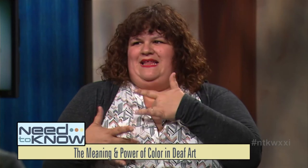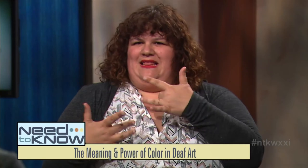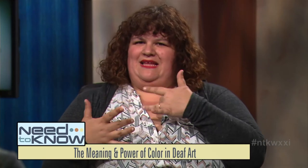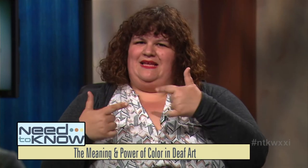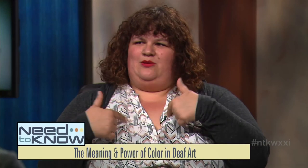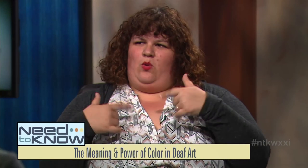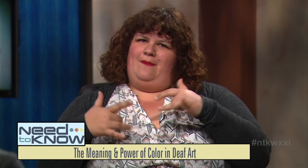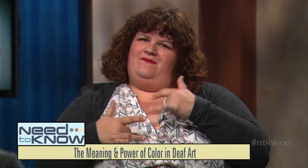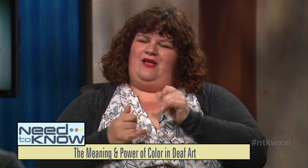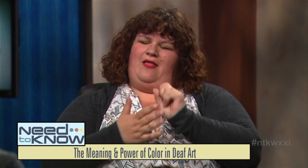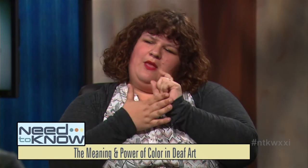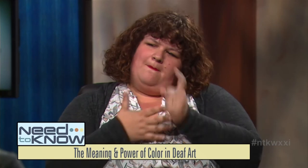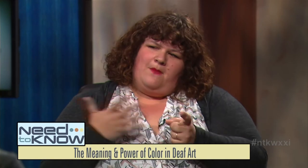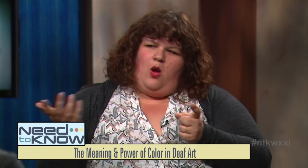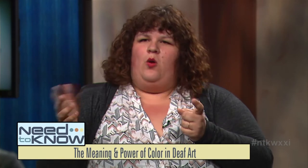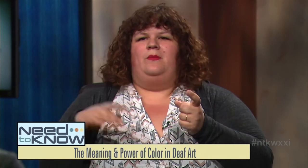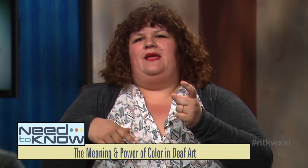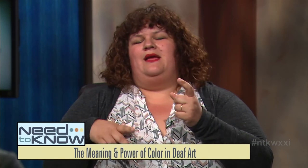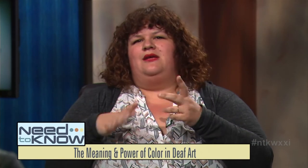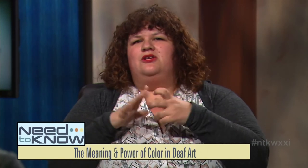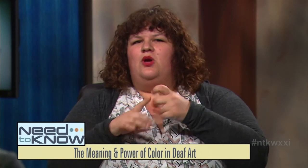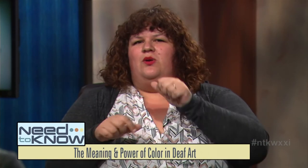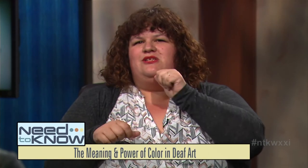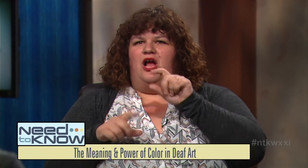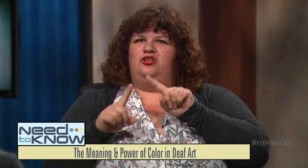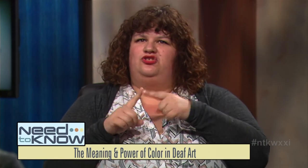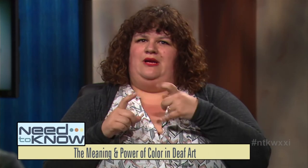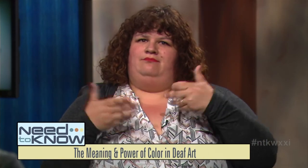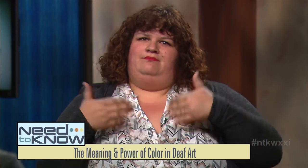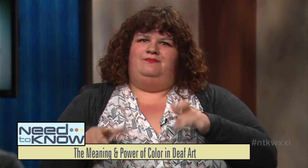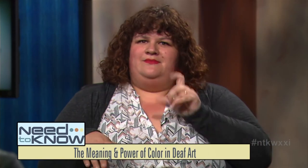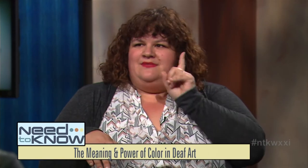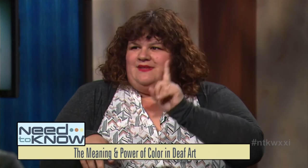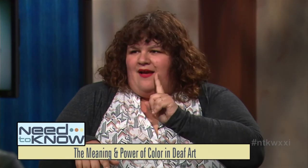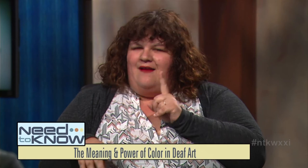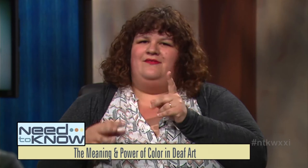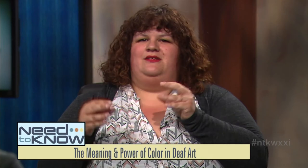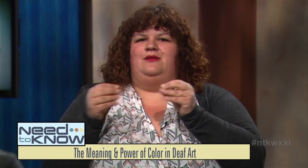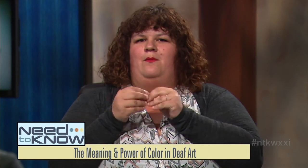AND I HAVE TO THINK ABOUT MY FEELING AT THE MOMENT AND THAT'S